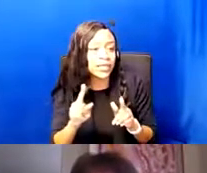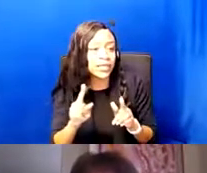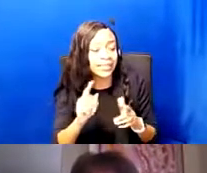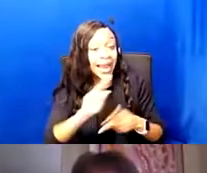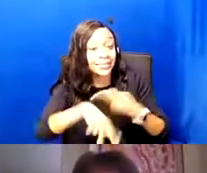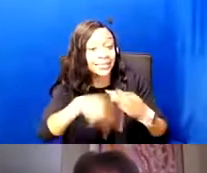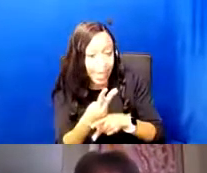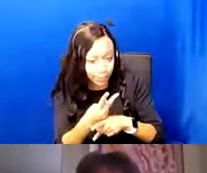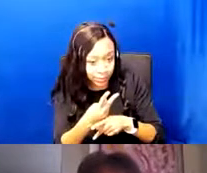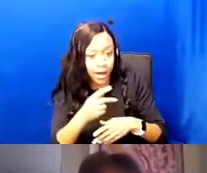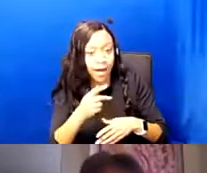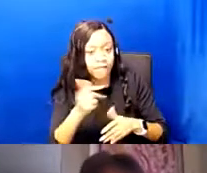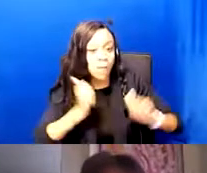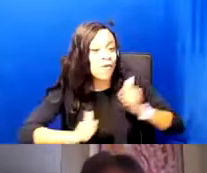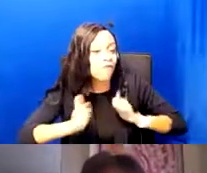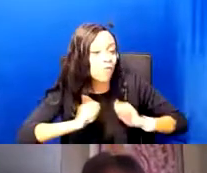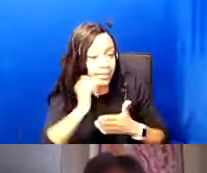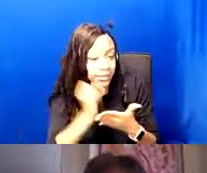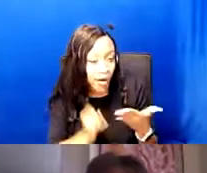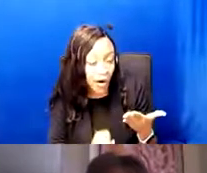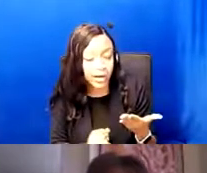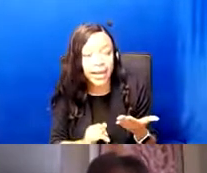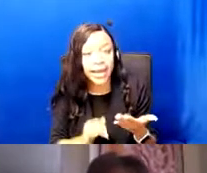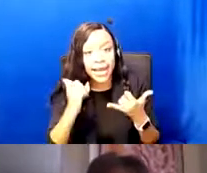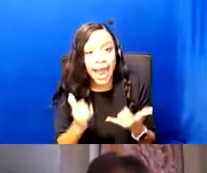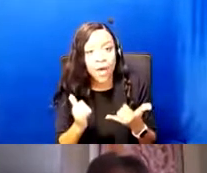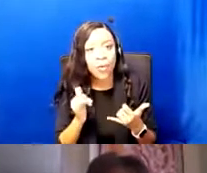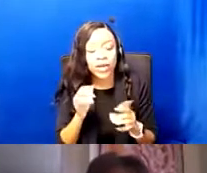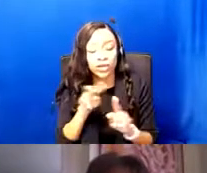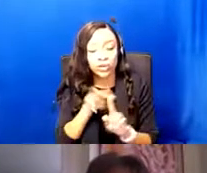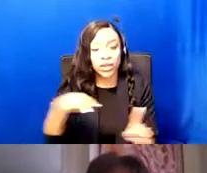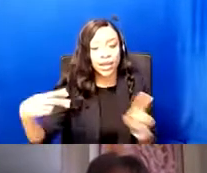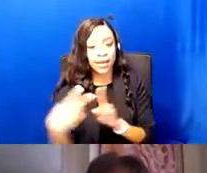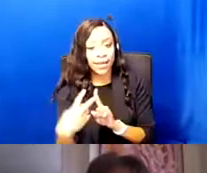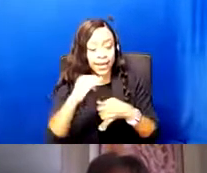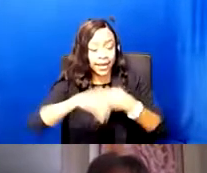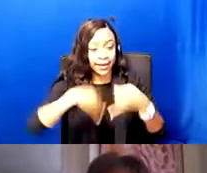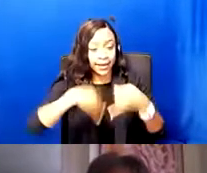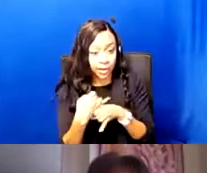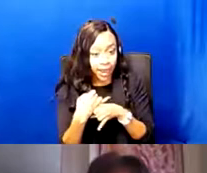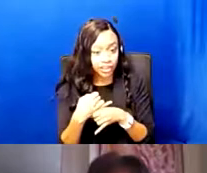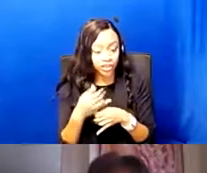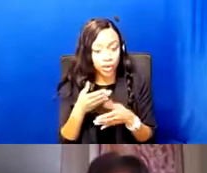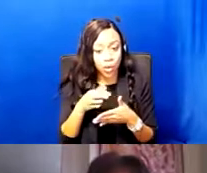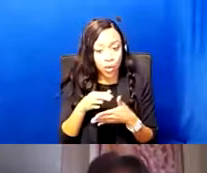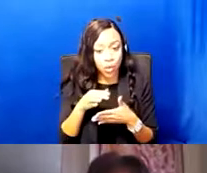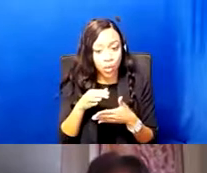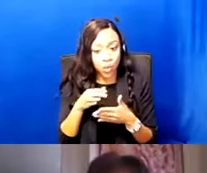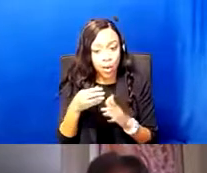And when we look at that in an international context or in a global context, we're also able to tap